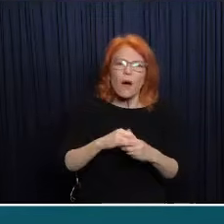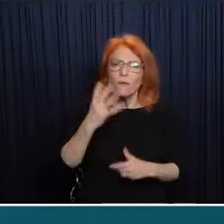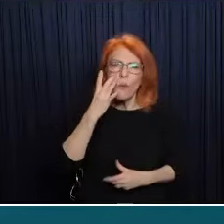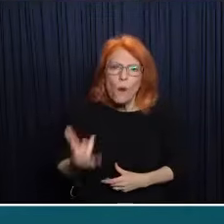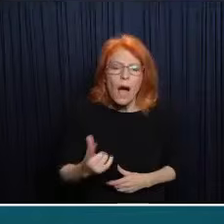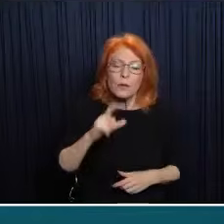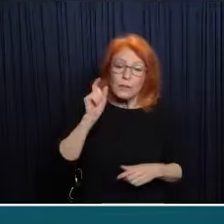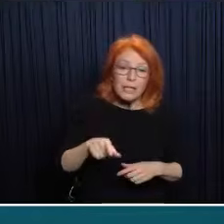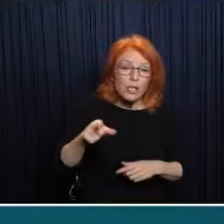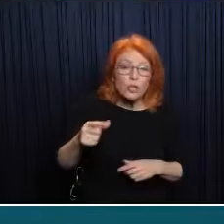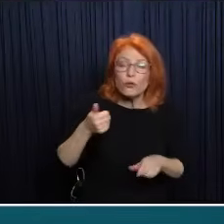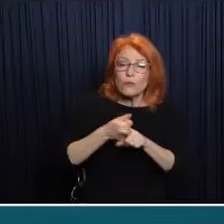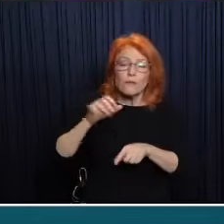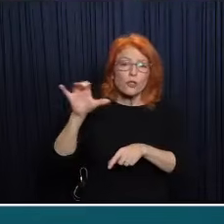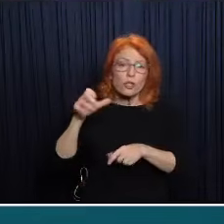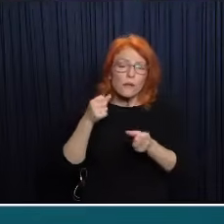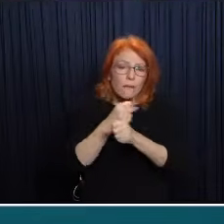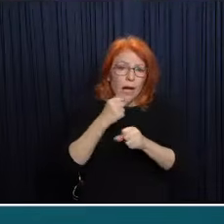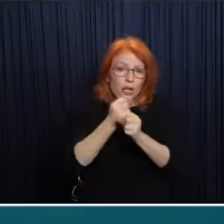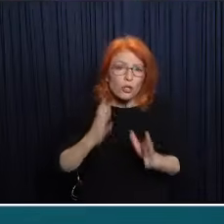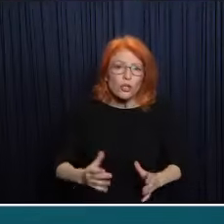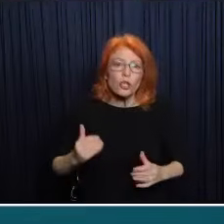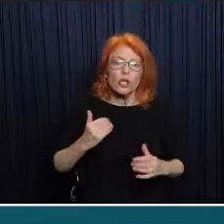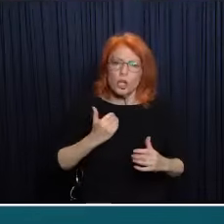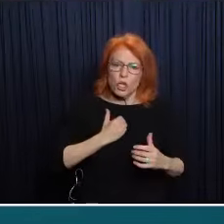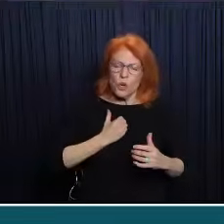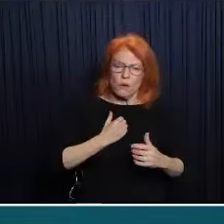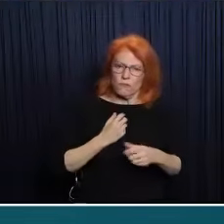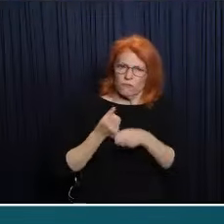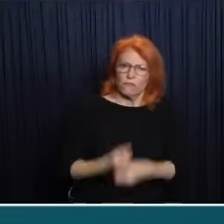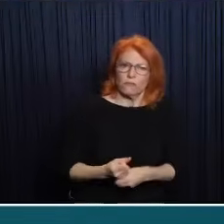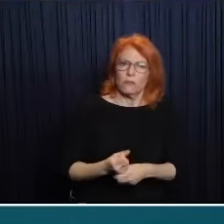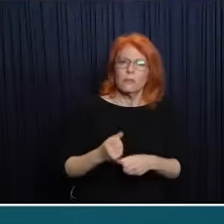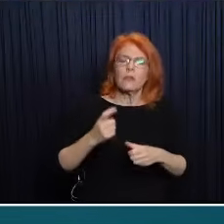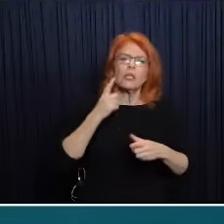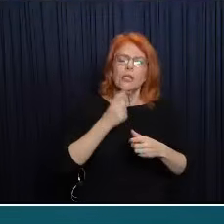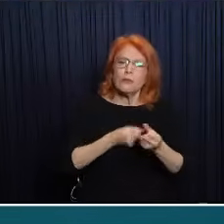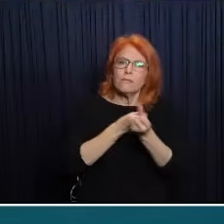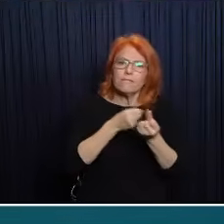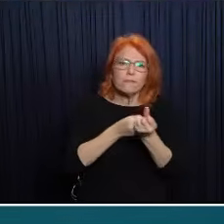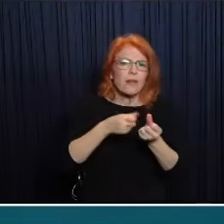SEAT UP IN NOT GOING BACK TO D.C., SO MANY CONSTITUENTS SAID HOW COME YOU ARE NOT IN THIS